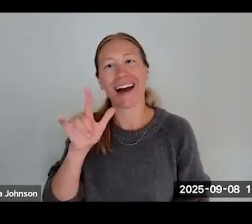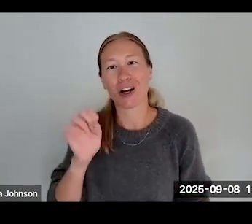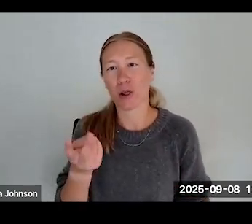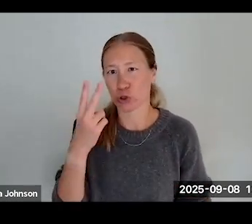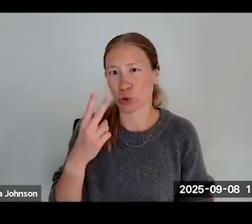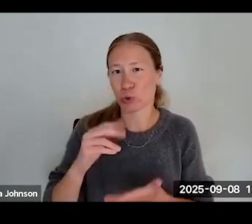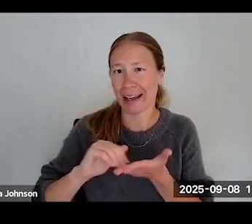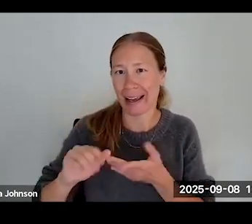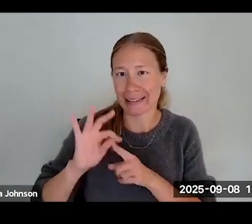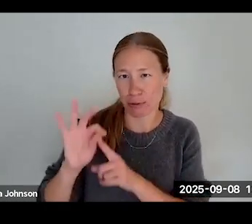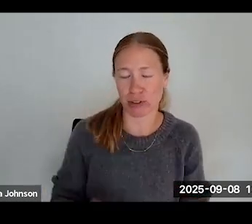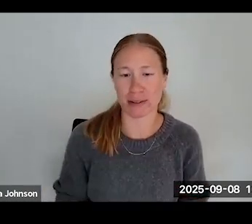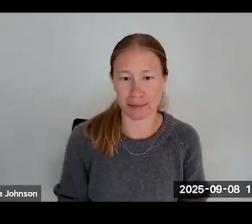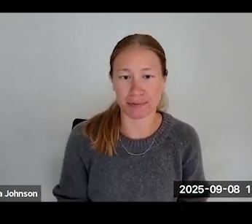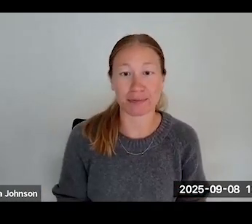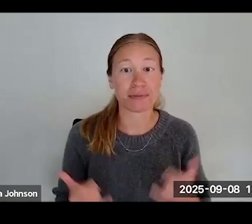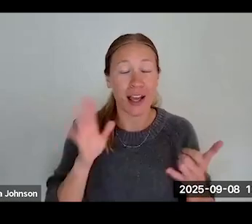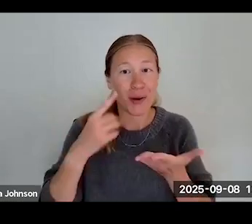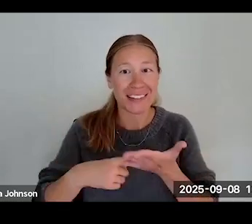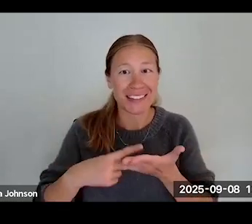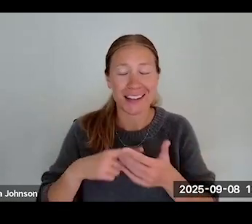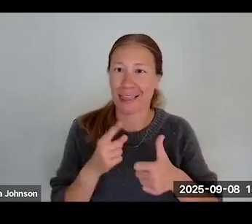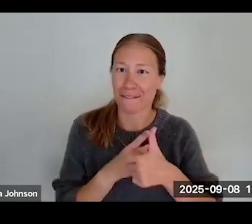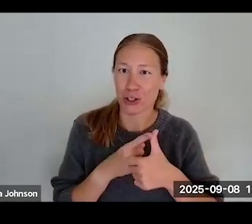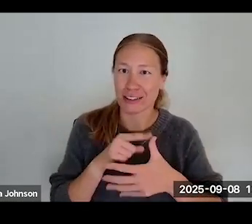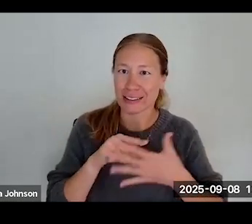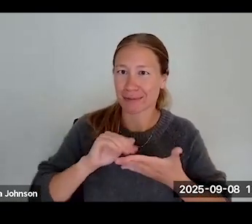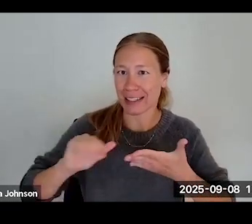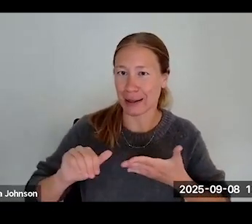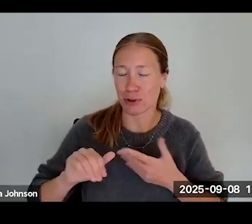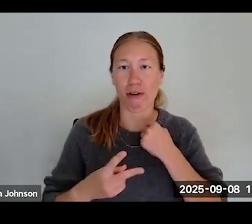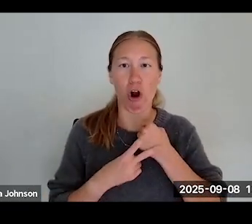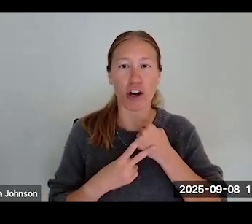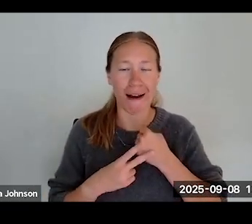Right, so we're gonna move into the first exception area, archived web content.